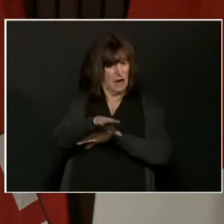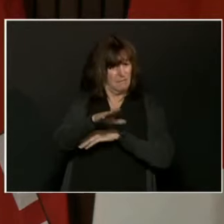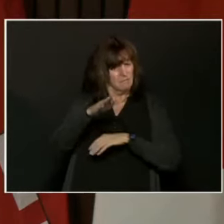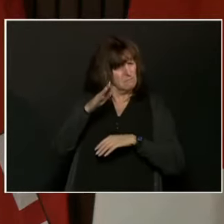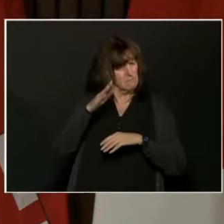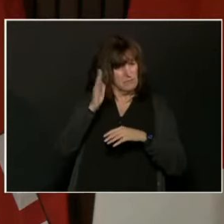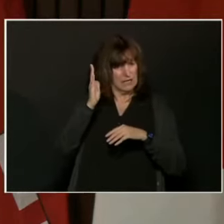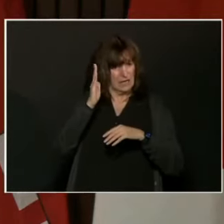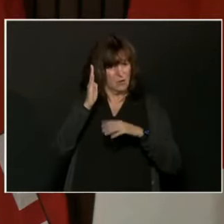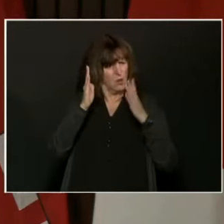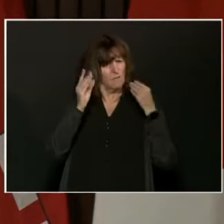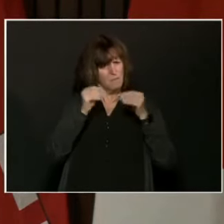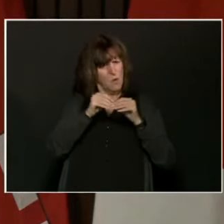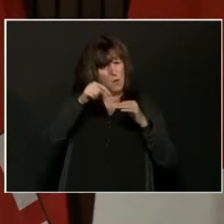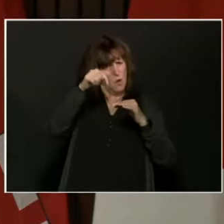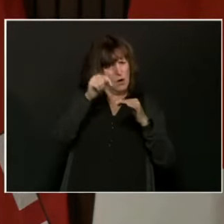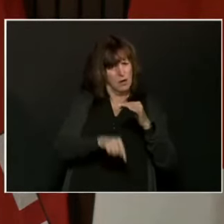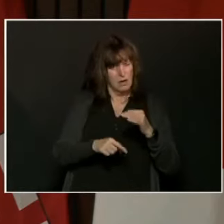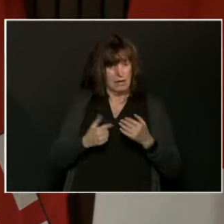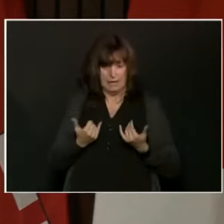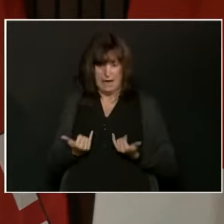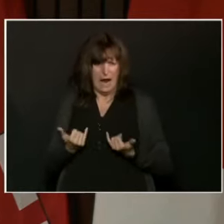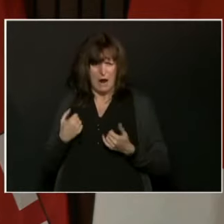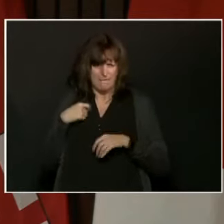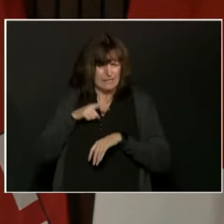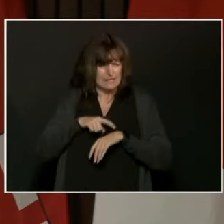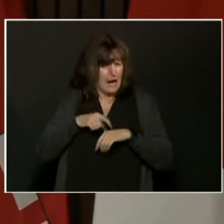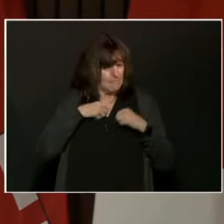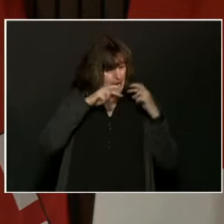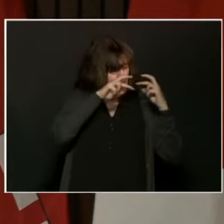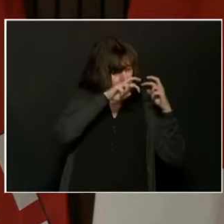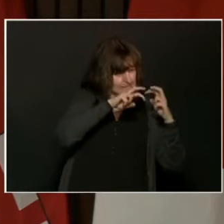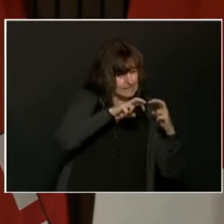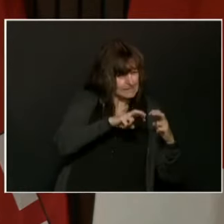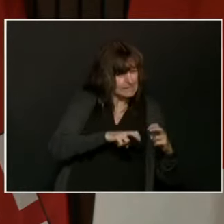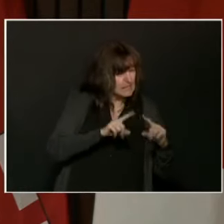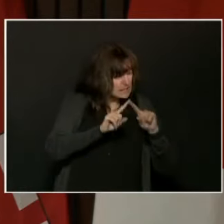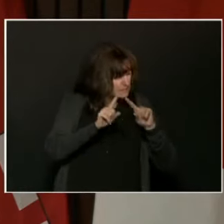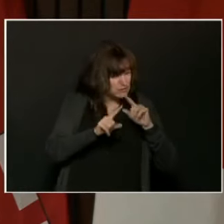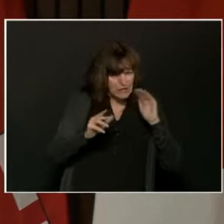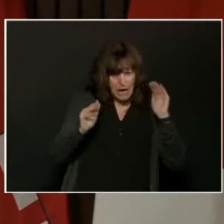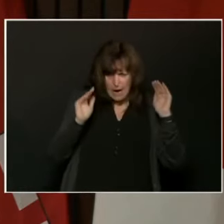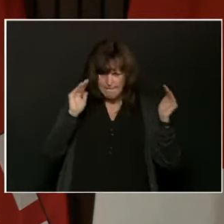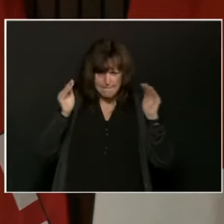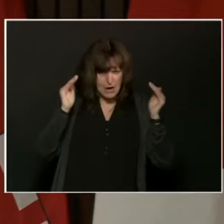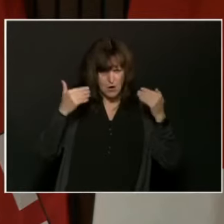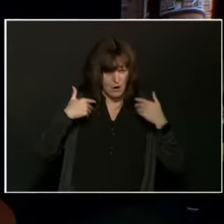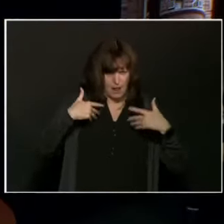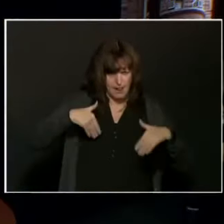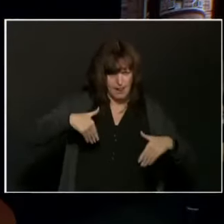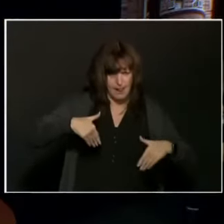THAT WE PRESENTED, WE WILL HAVE A GOOD PICTURE, I WOULDN'T FEEL COMFORTABLE RIGHT NOW PRESENTING